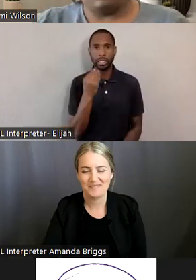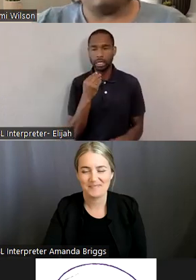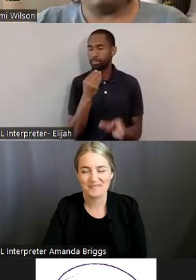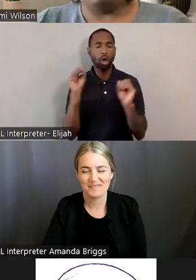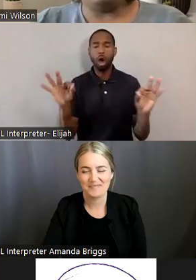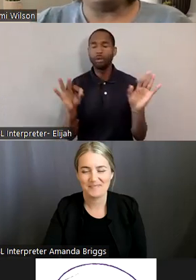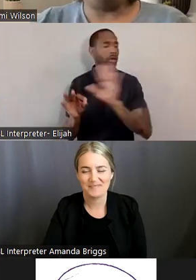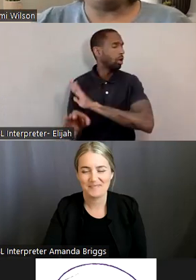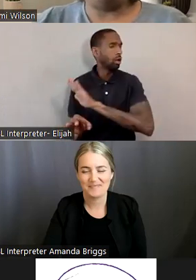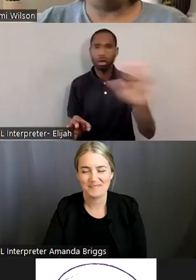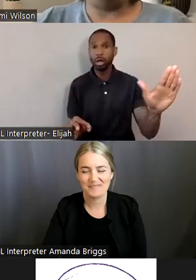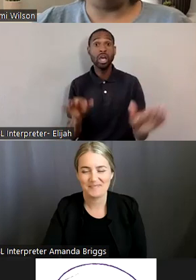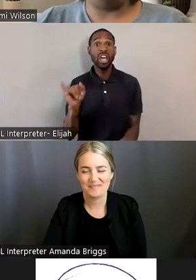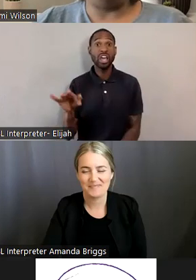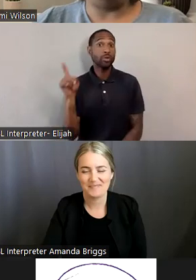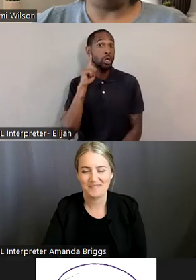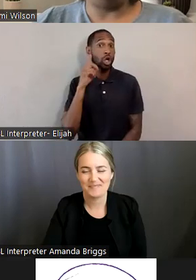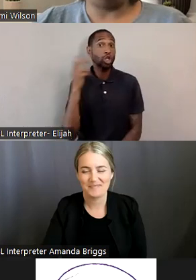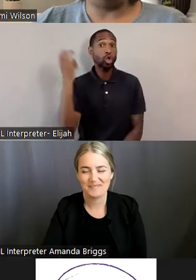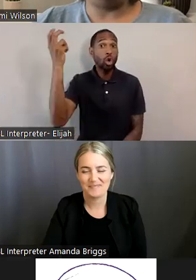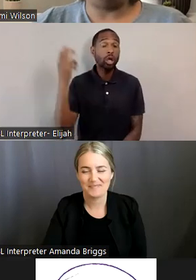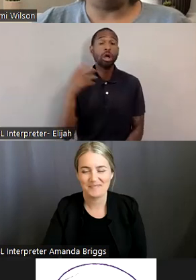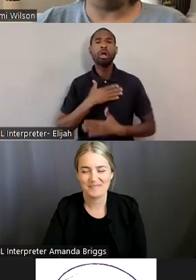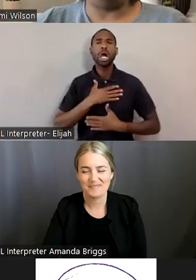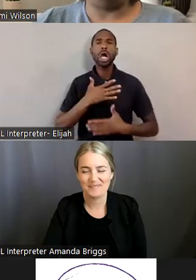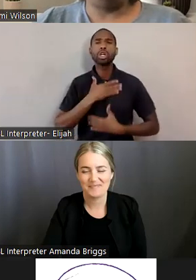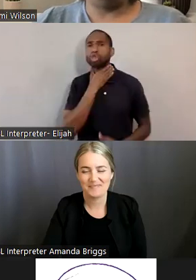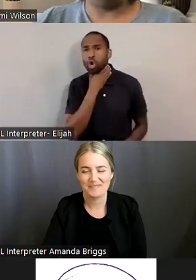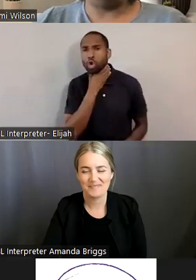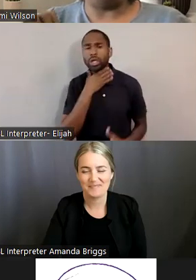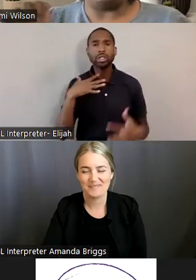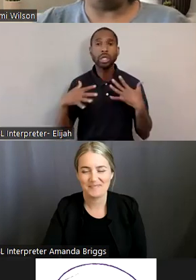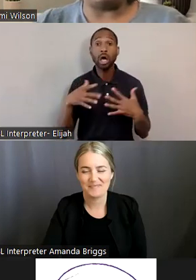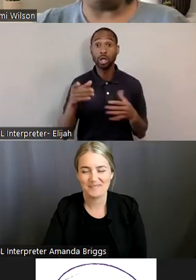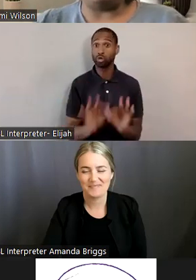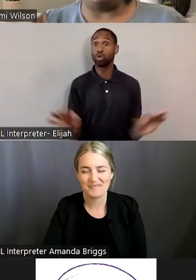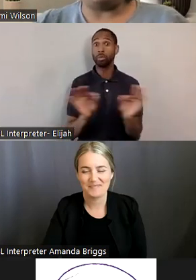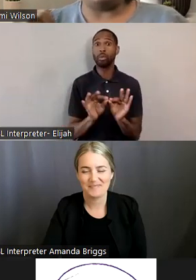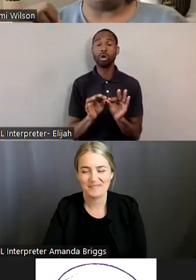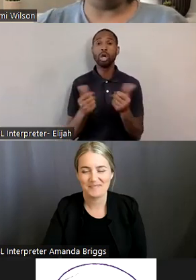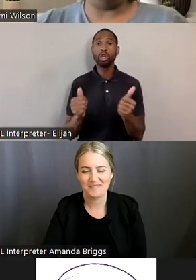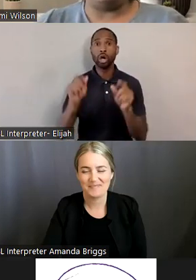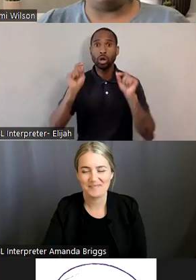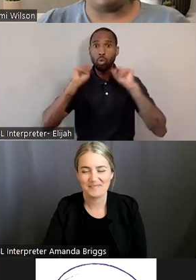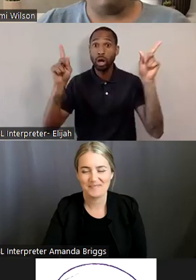if you hear that. It's important to try to rouse that person and get them